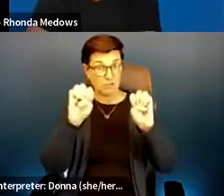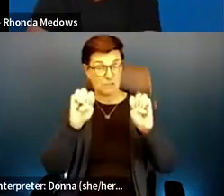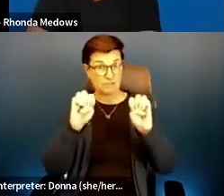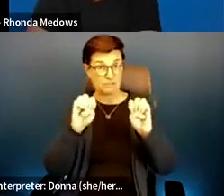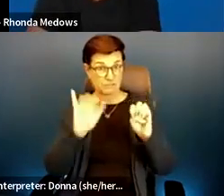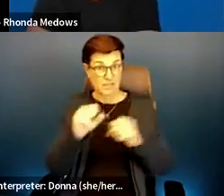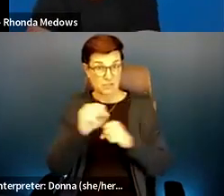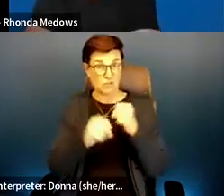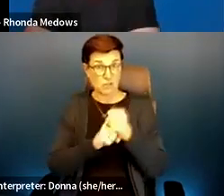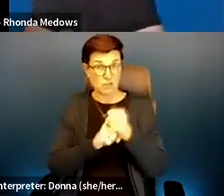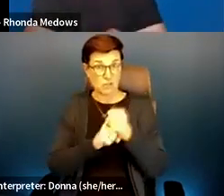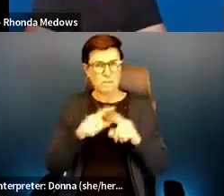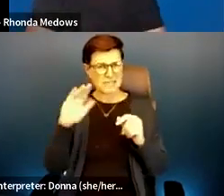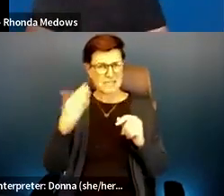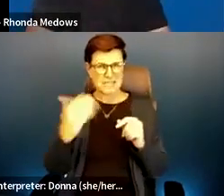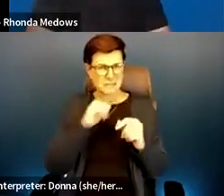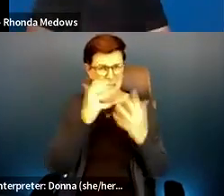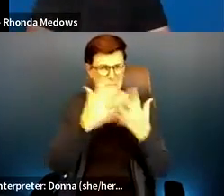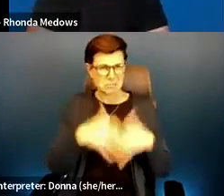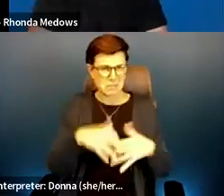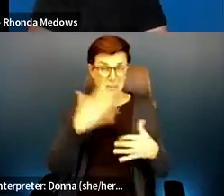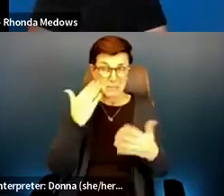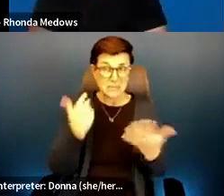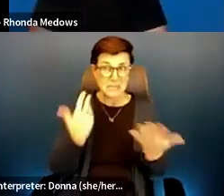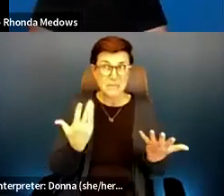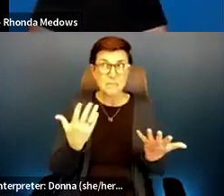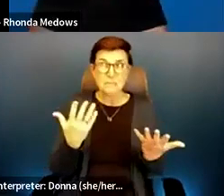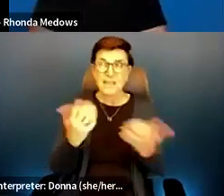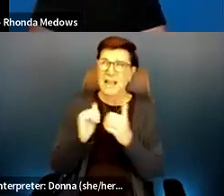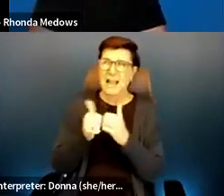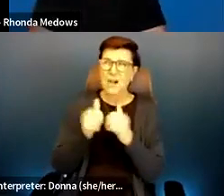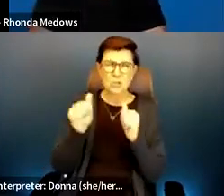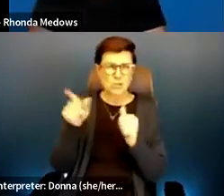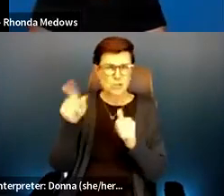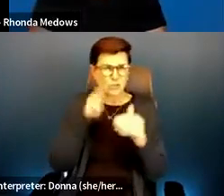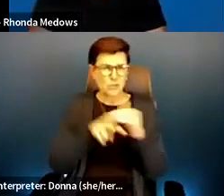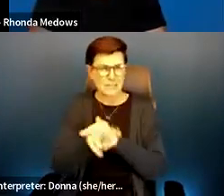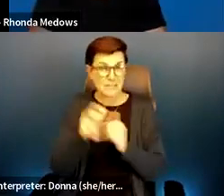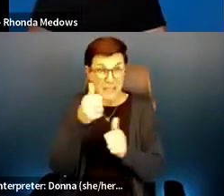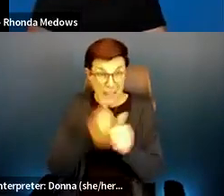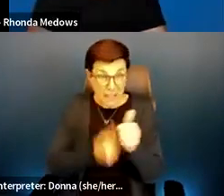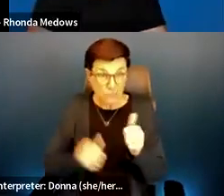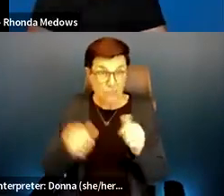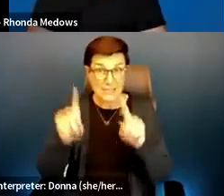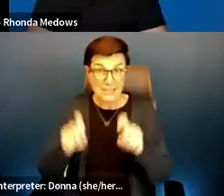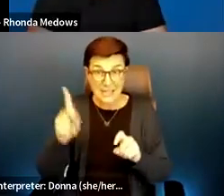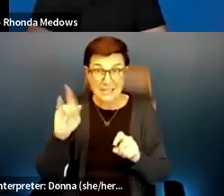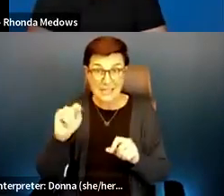Because after all, you can't possibly foresee every test kit you might need for any emergency, right?